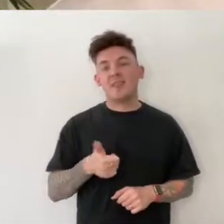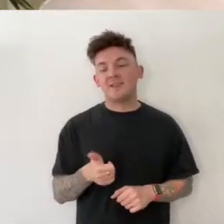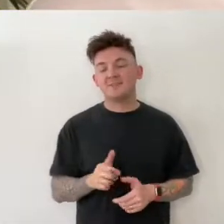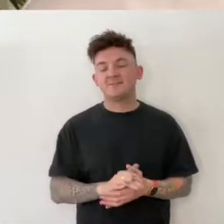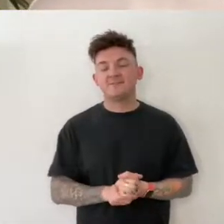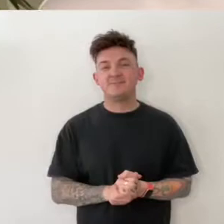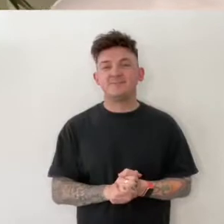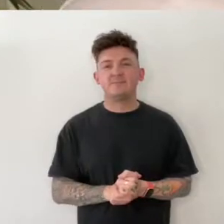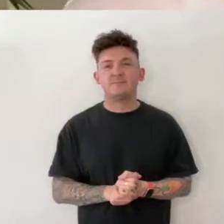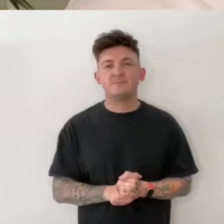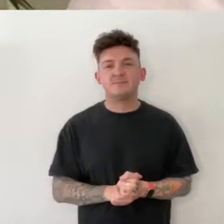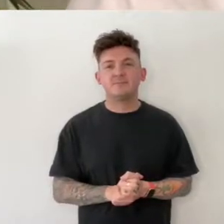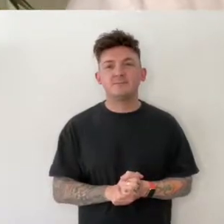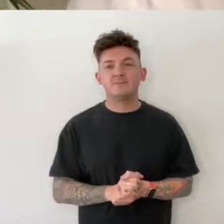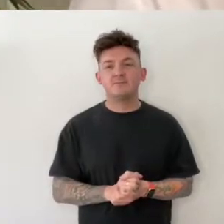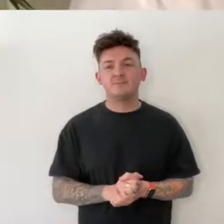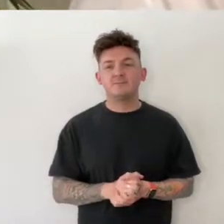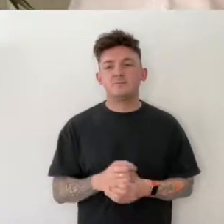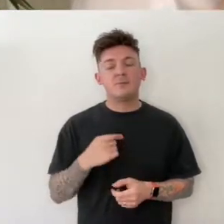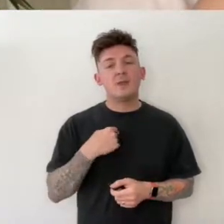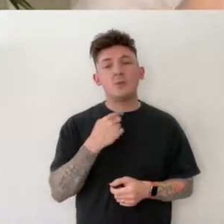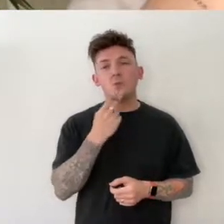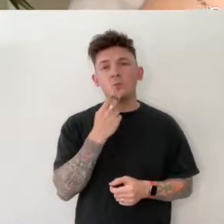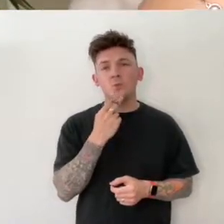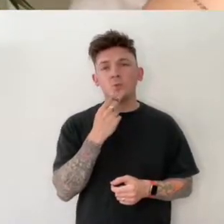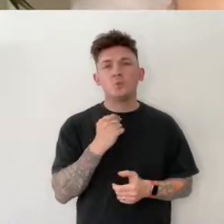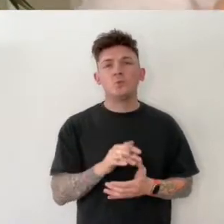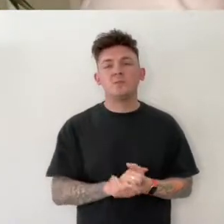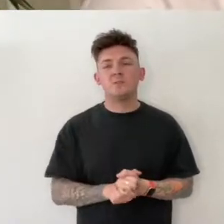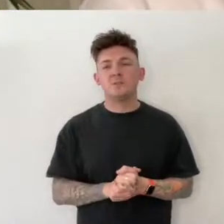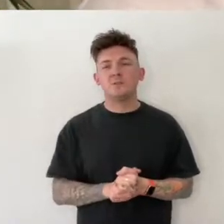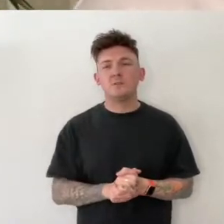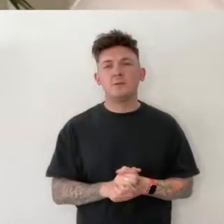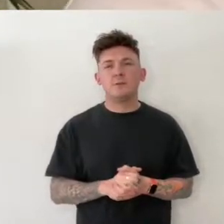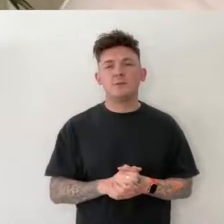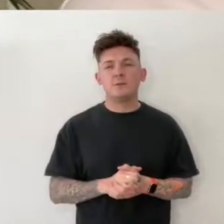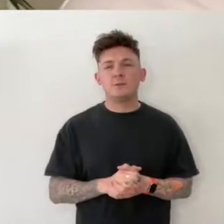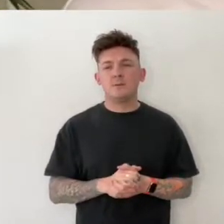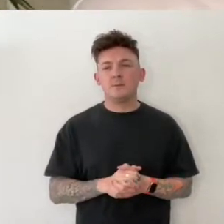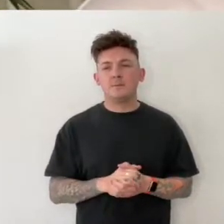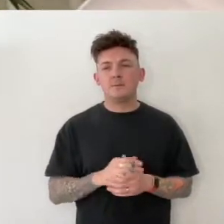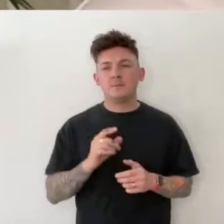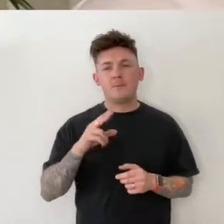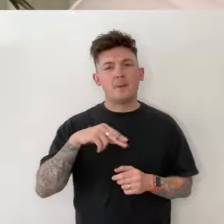we do next Cathy? so then i use um something called painterly now this helps sort of correct